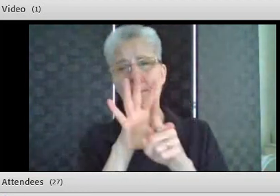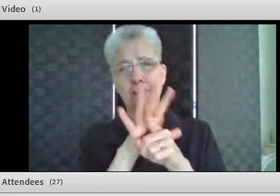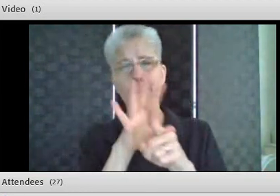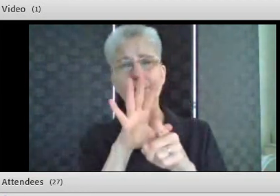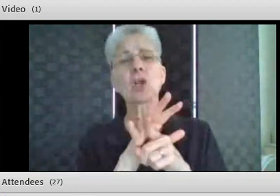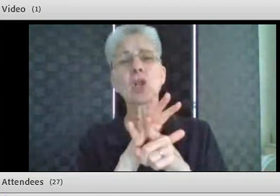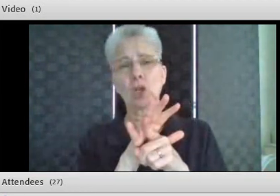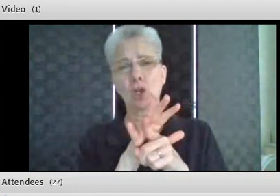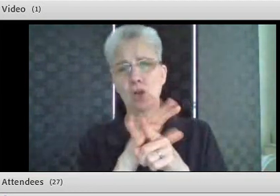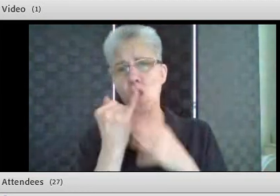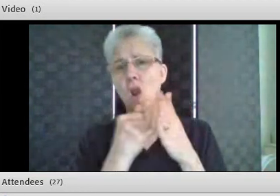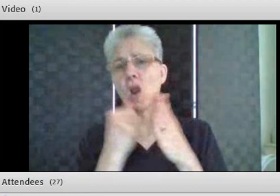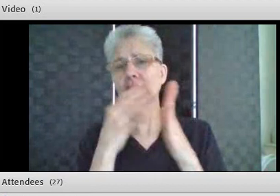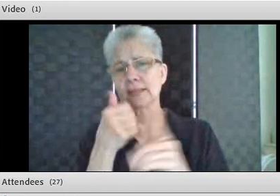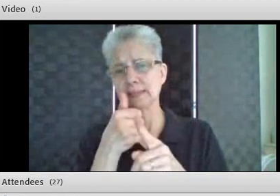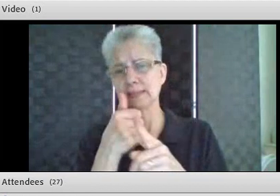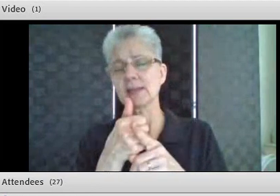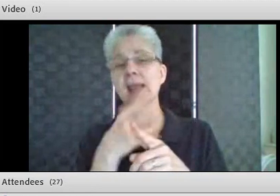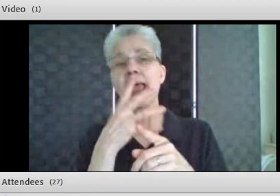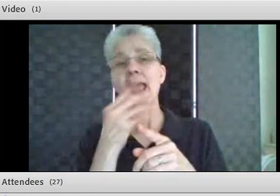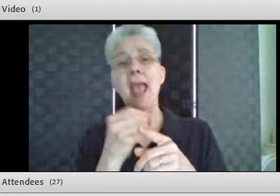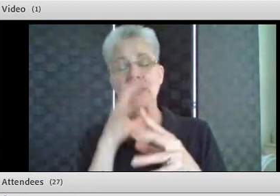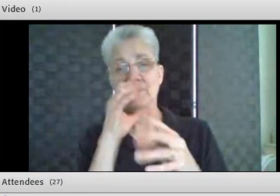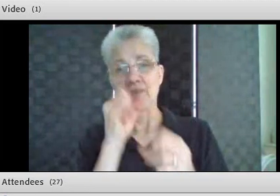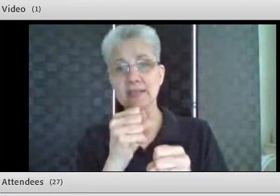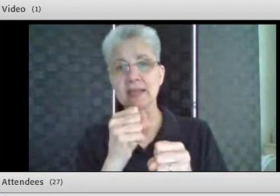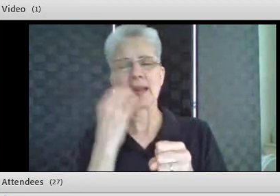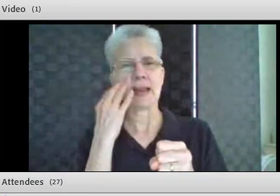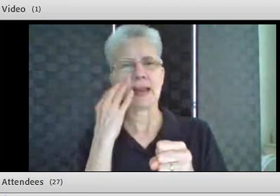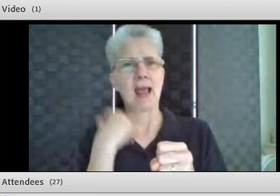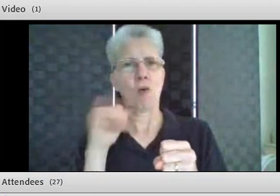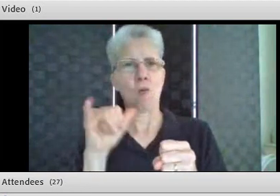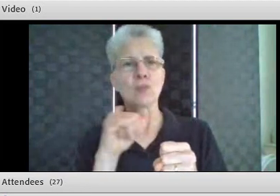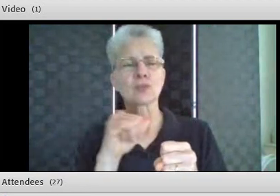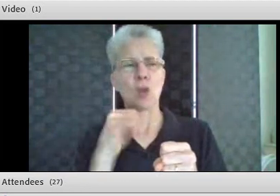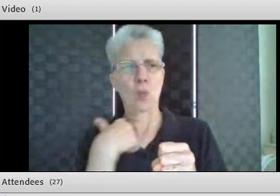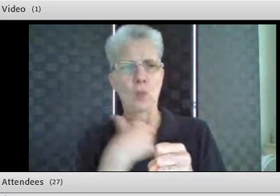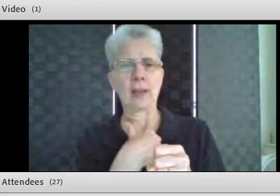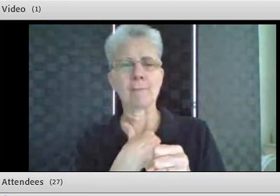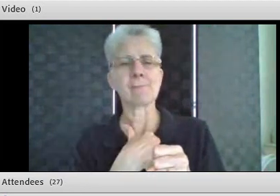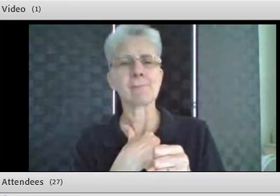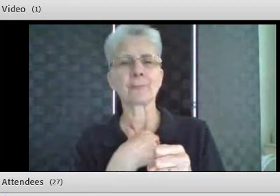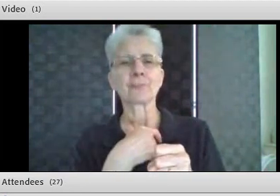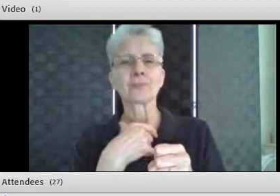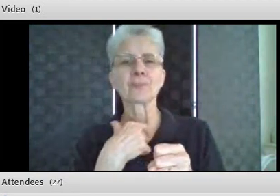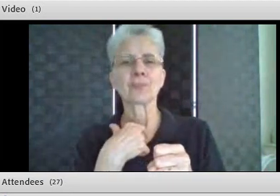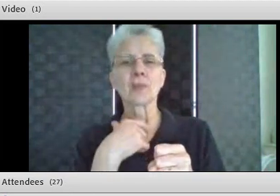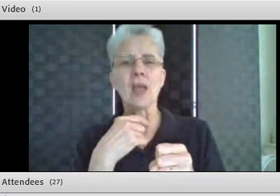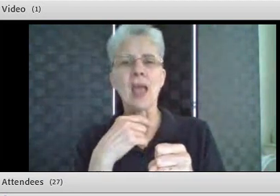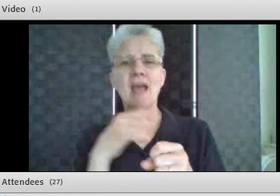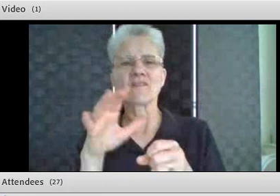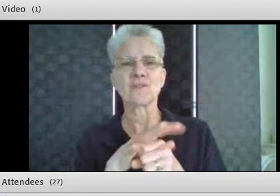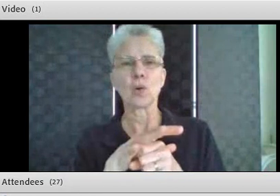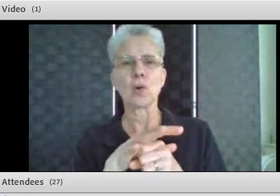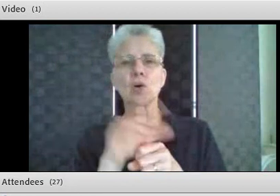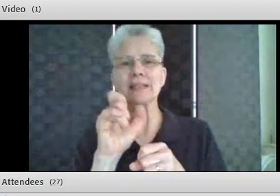if you look up books on Kandinsky, there's a bunch of them. Ryan: There are. He's a popular... Hilary: There are... Ryan: ...artist.